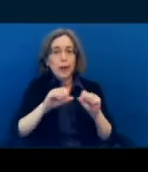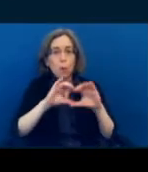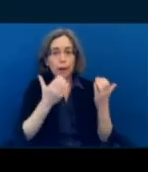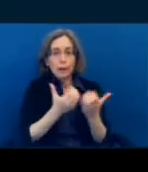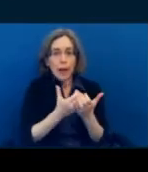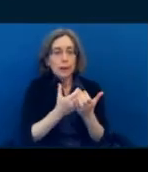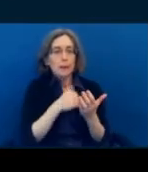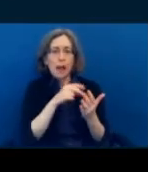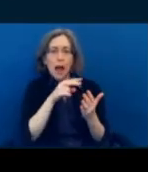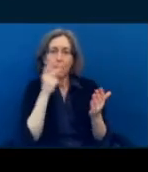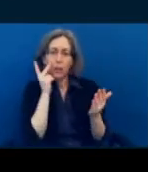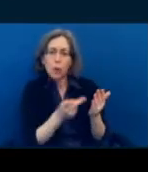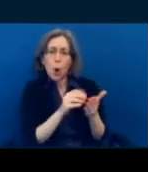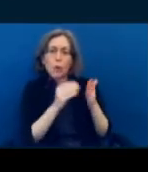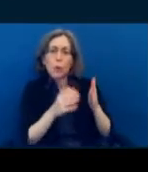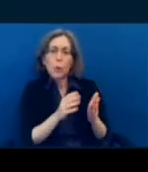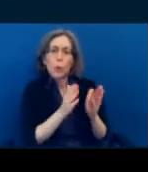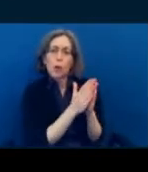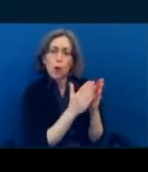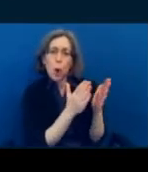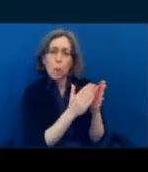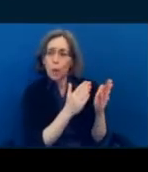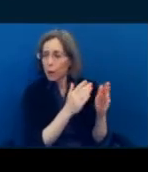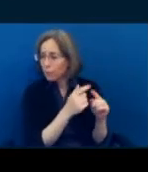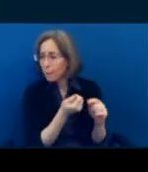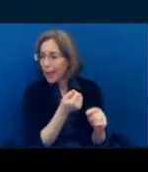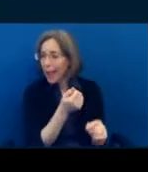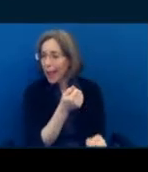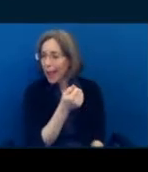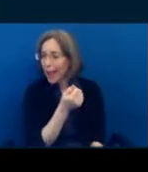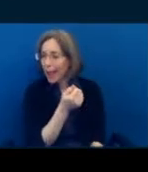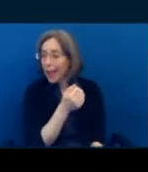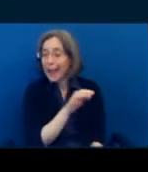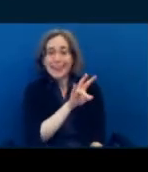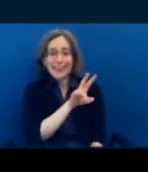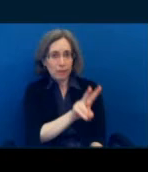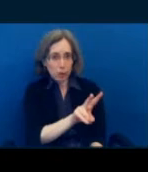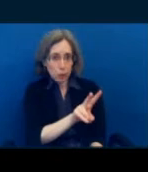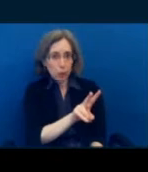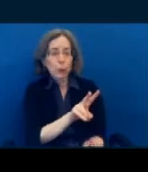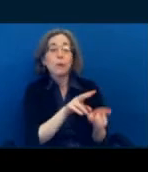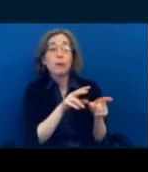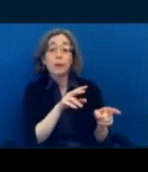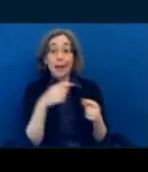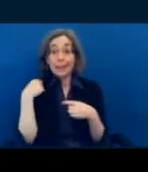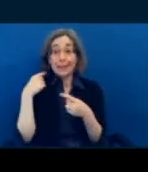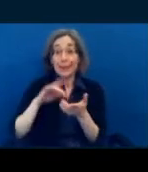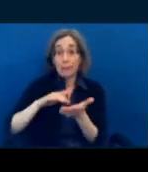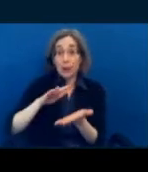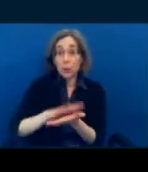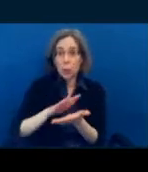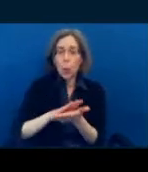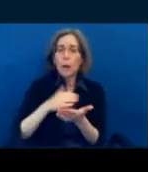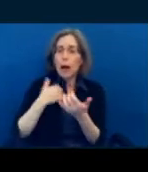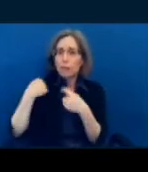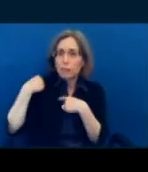1872 AT THE COLUMBIA MEDICAL ARCHIVE SPECIAL COLLECTION. SINCE MEDICAL SCHOOL I CONTINUED TO RESEARCH ANATOMICAL HISTORY